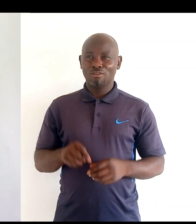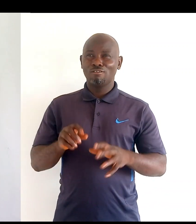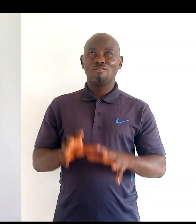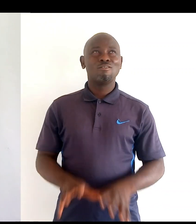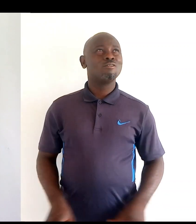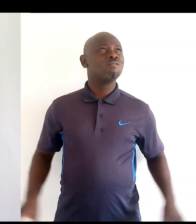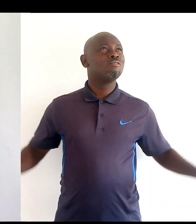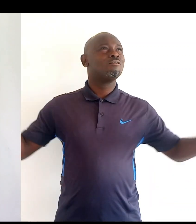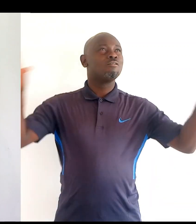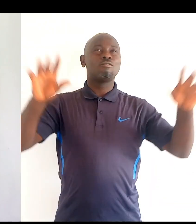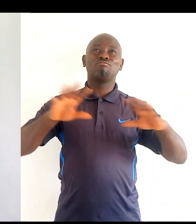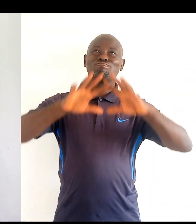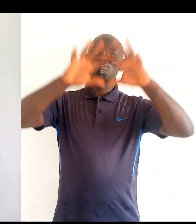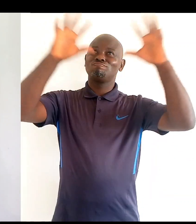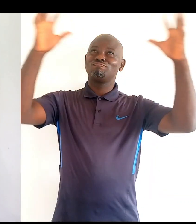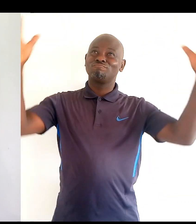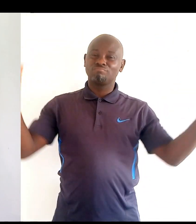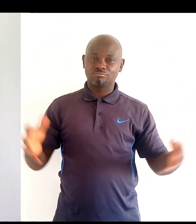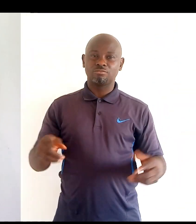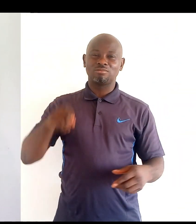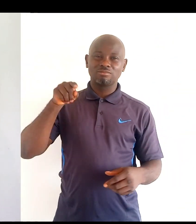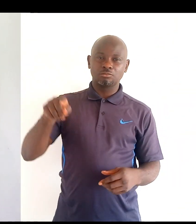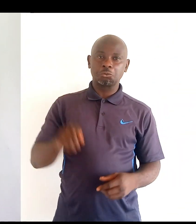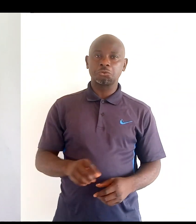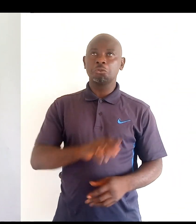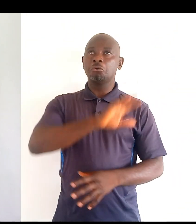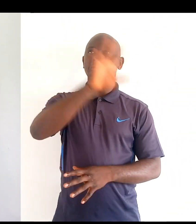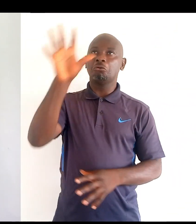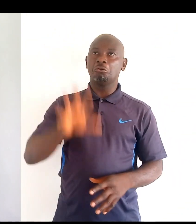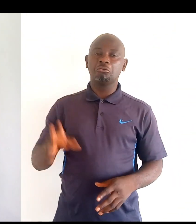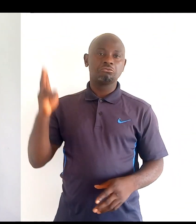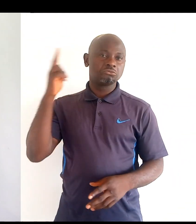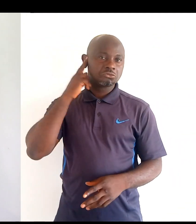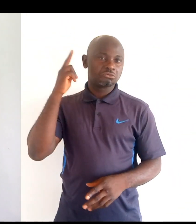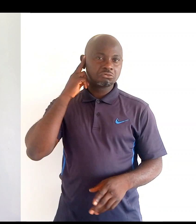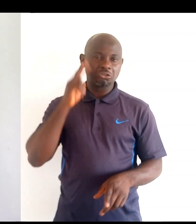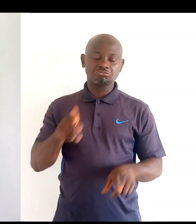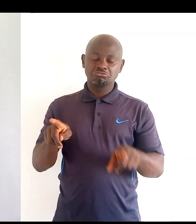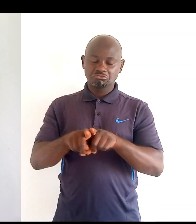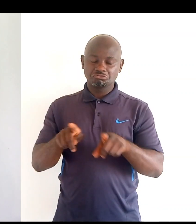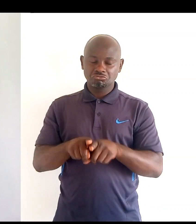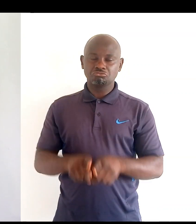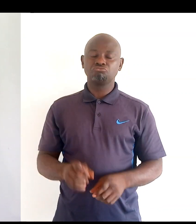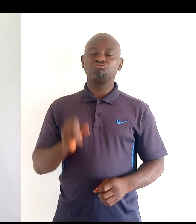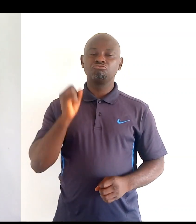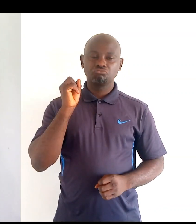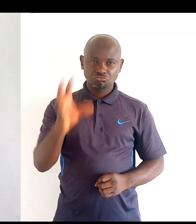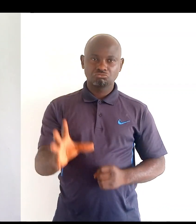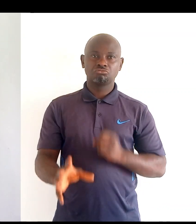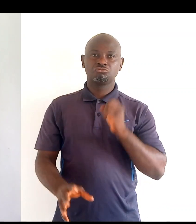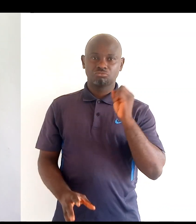is mostly tied to the urban sign languages which will probably be different from the indigenous